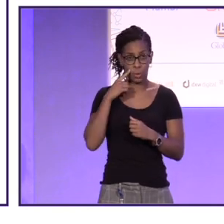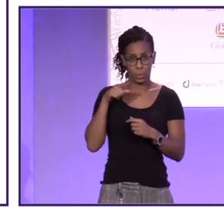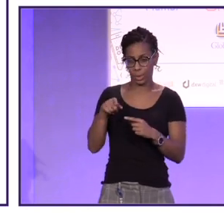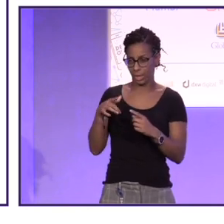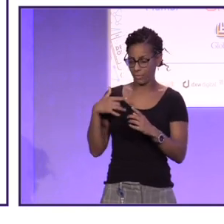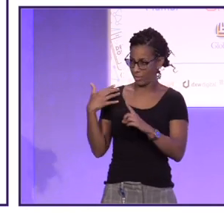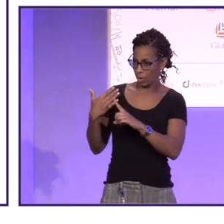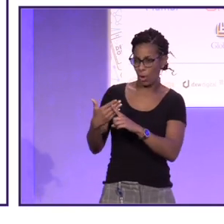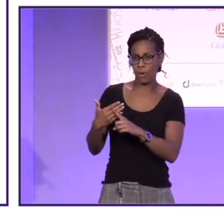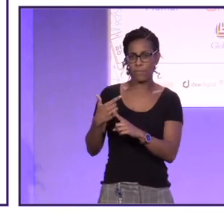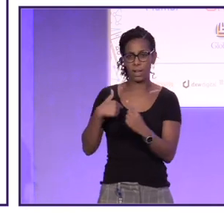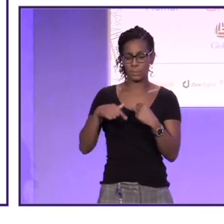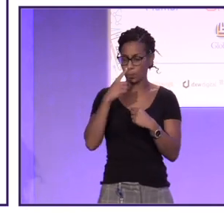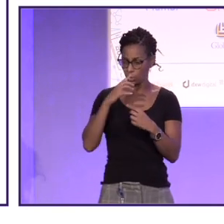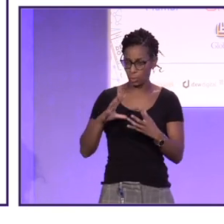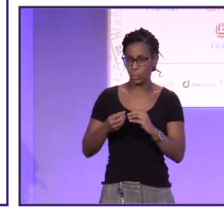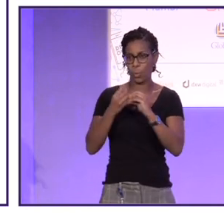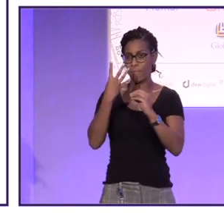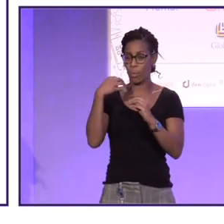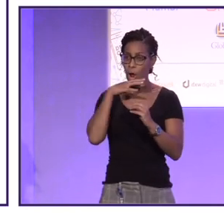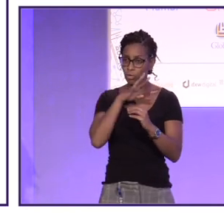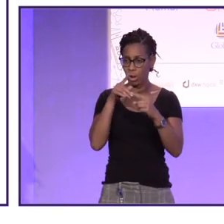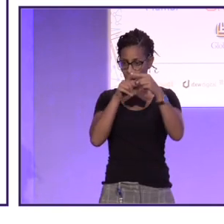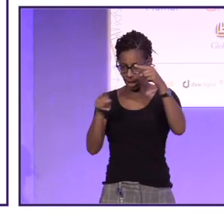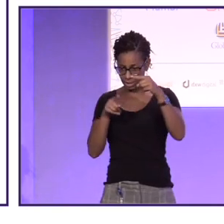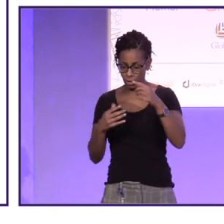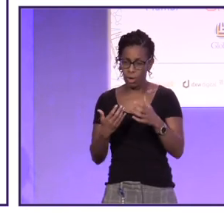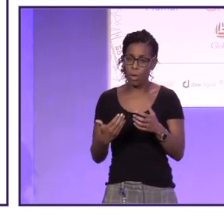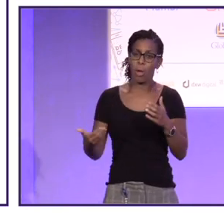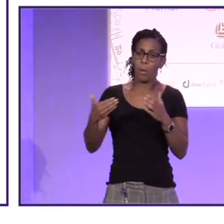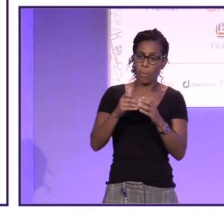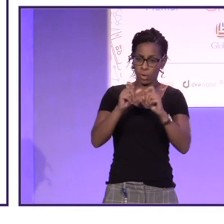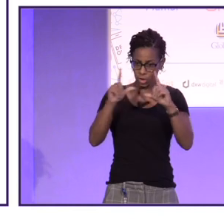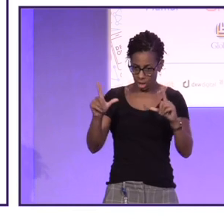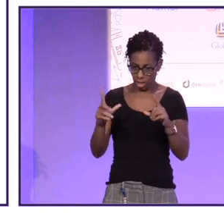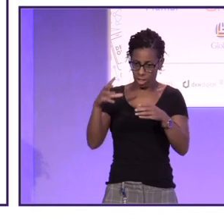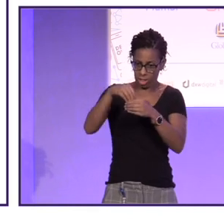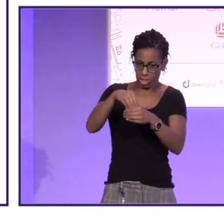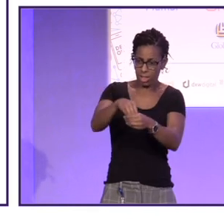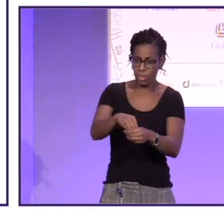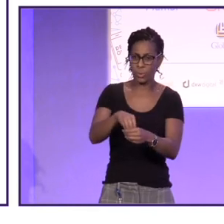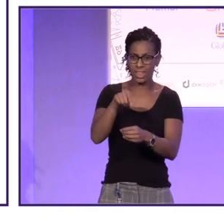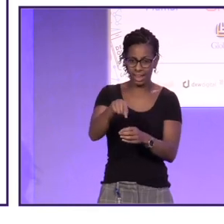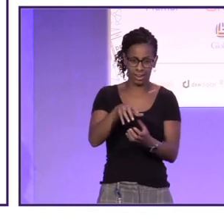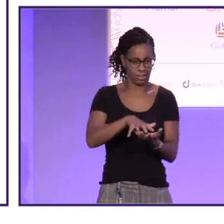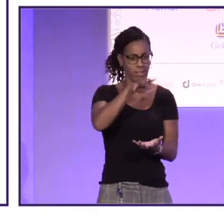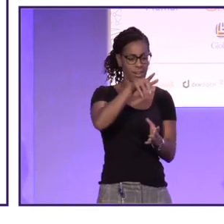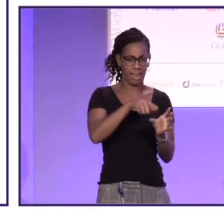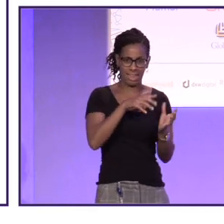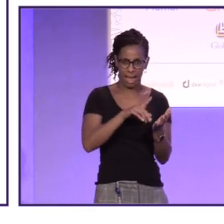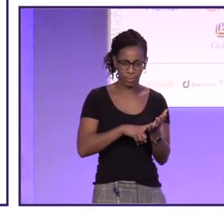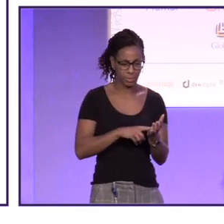mush together 400 lines a shell with some more shell in a pile of YAML. This is another example.